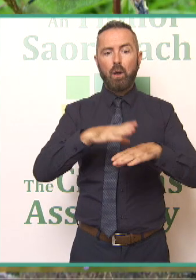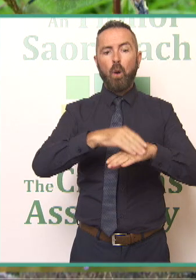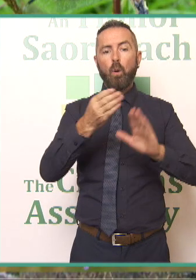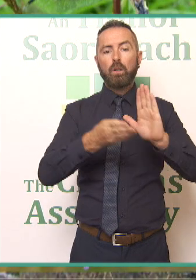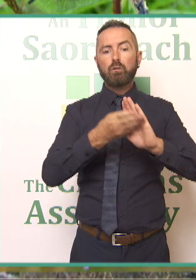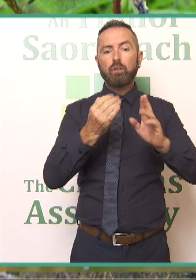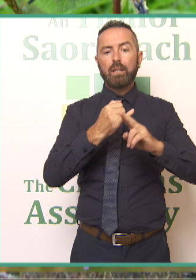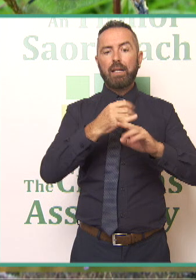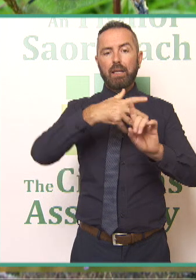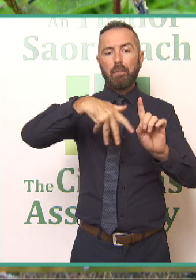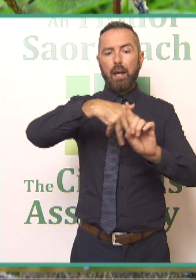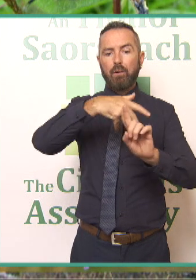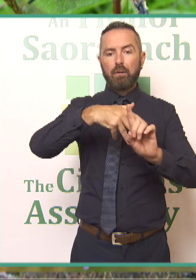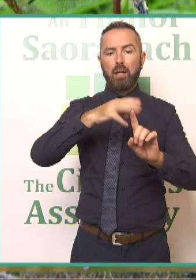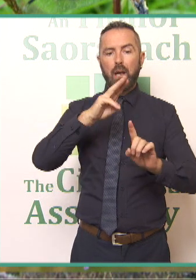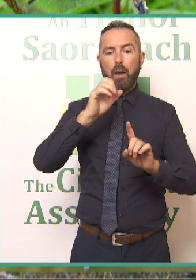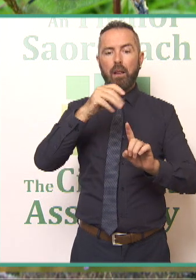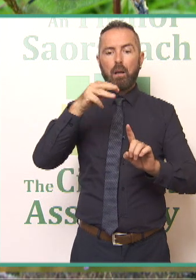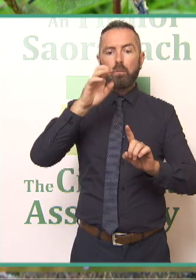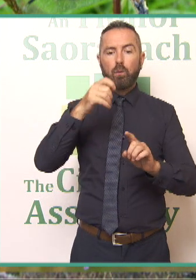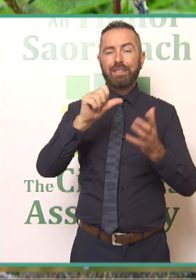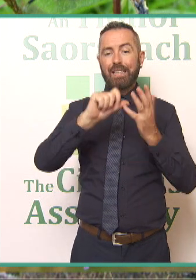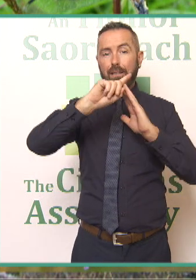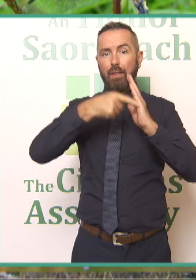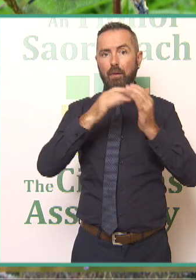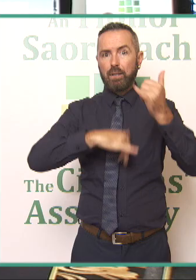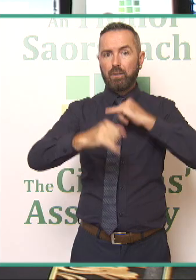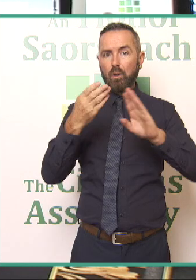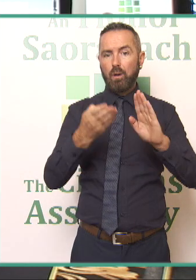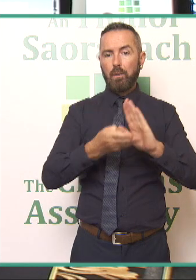the background Paul nebron but six thousand two years ago by farmers in this landscape